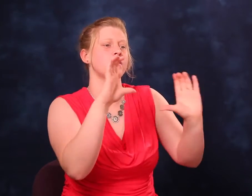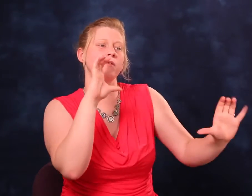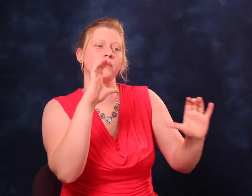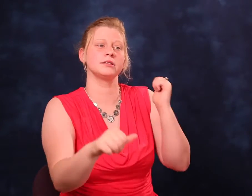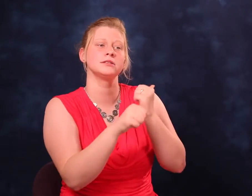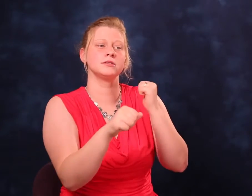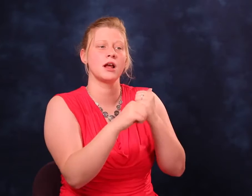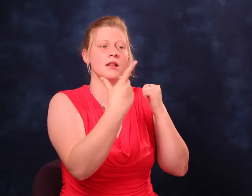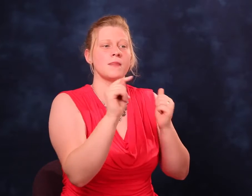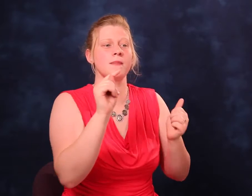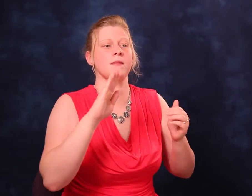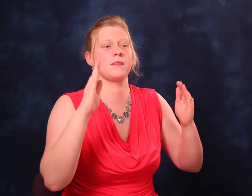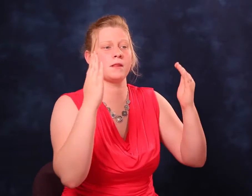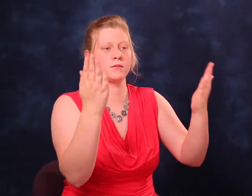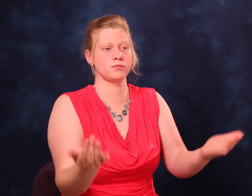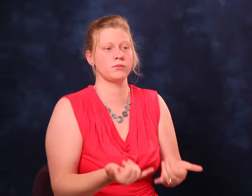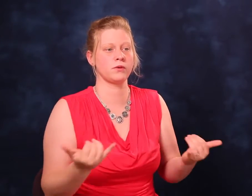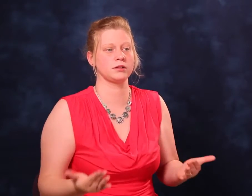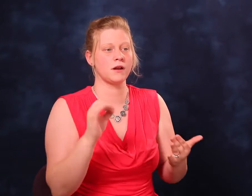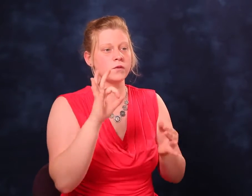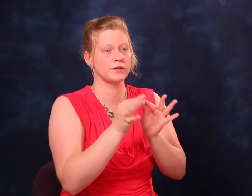communication assistance, the presence of an